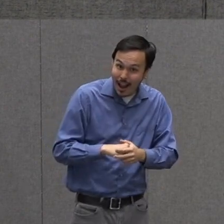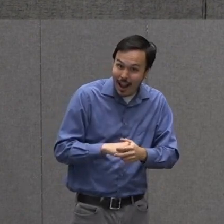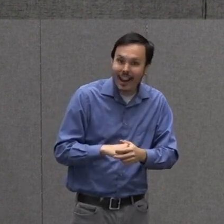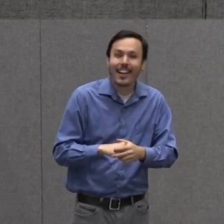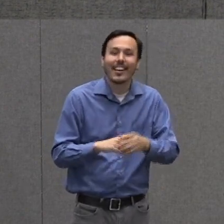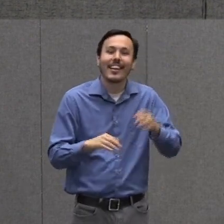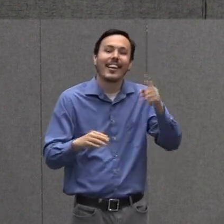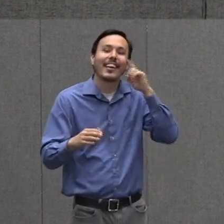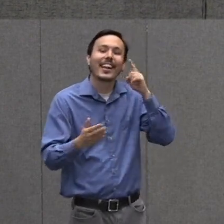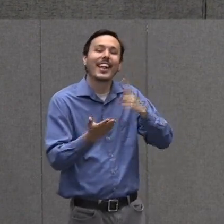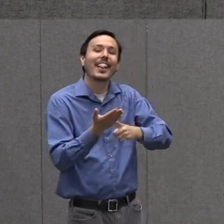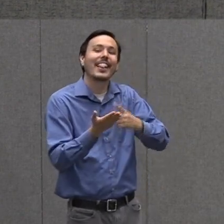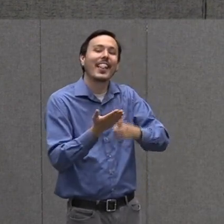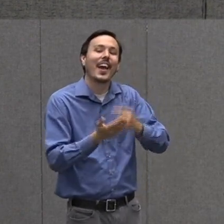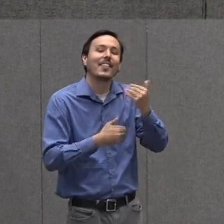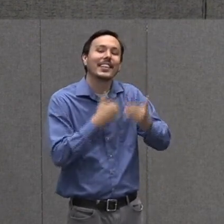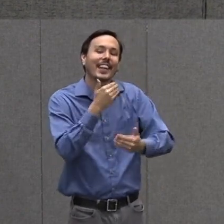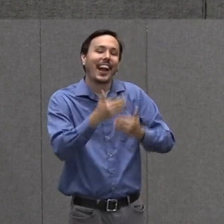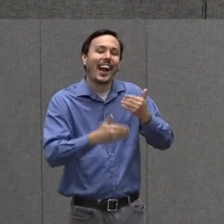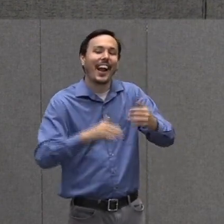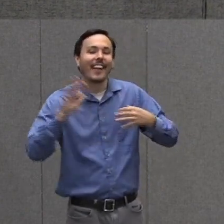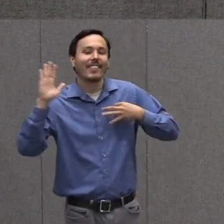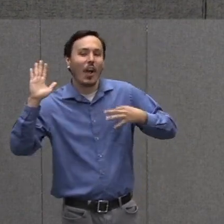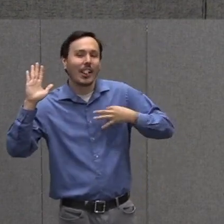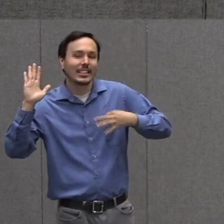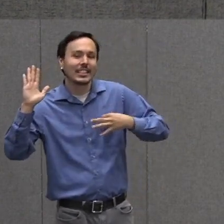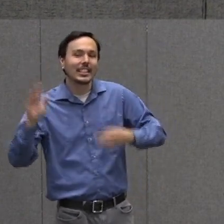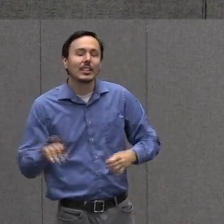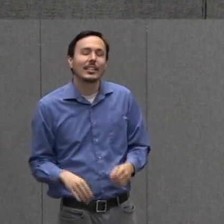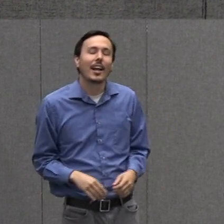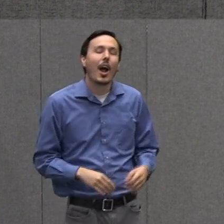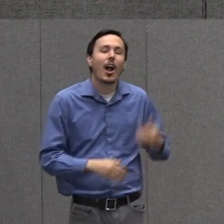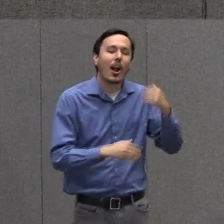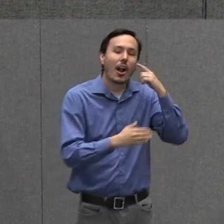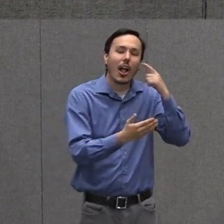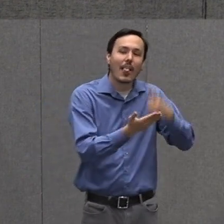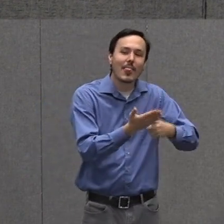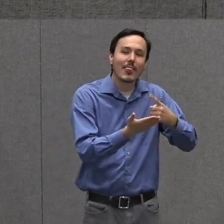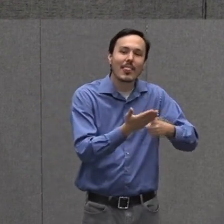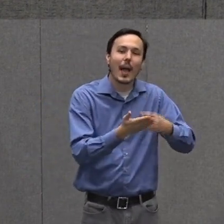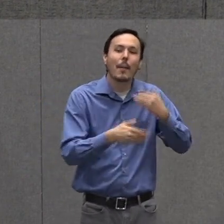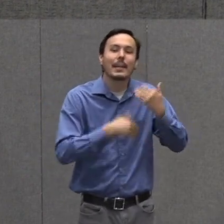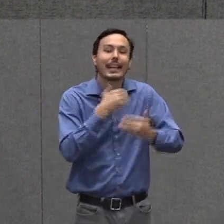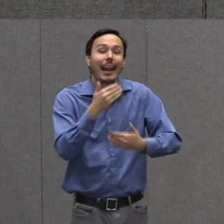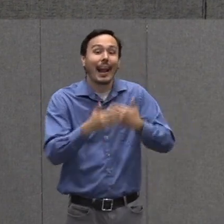Collaborative kind volunteers